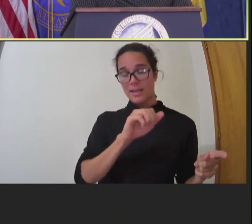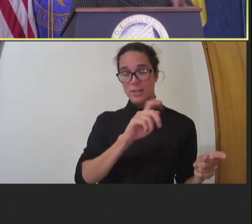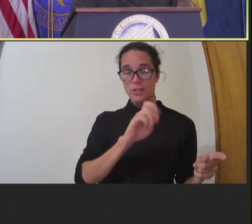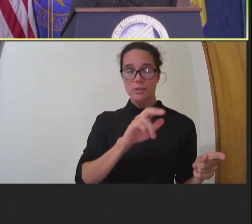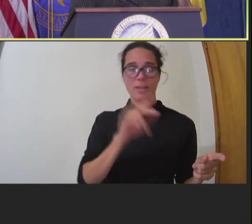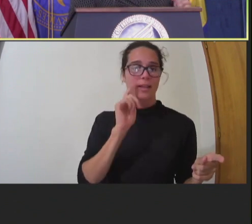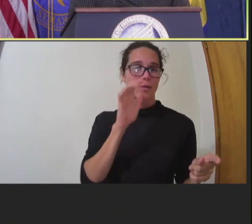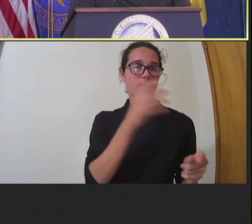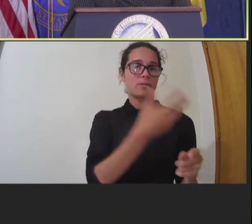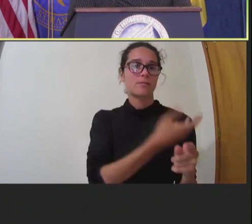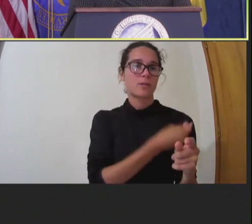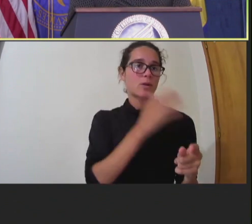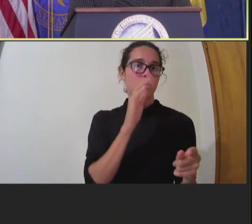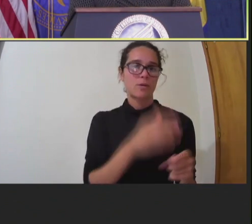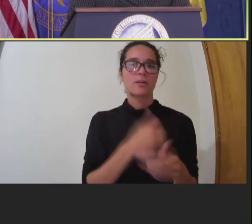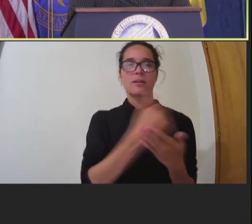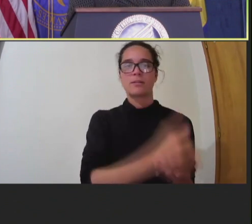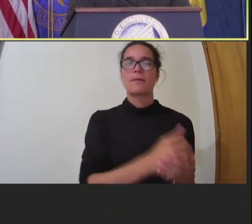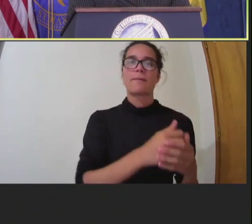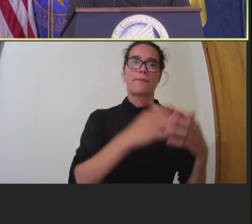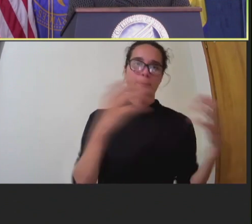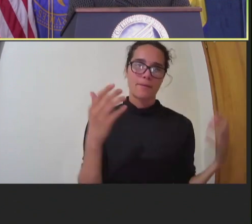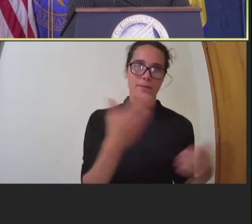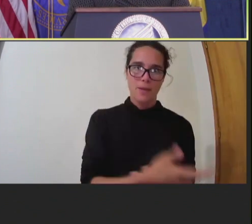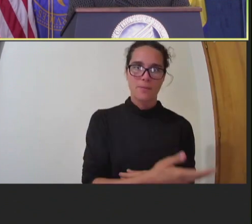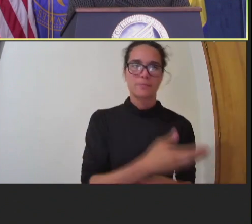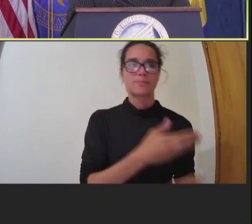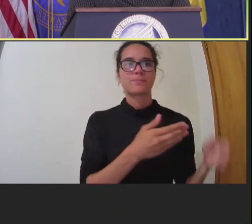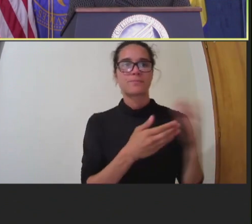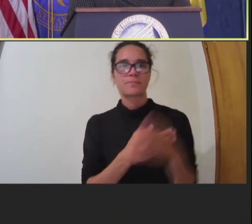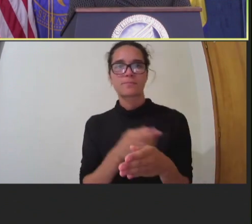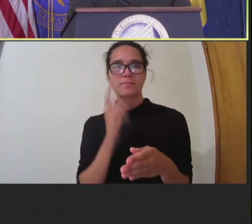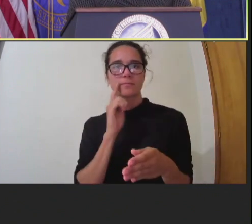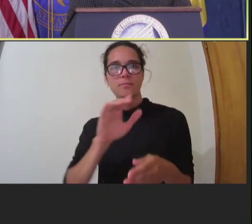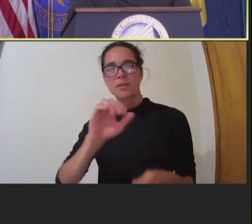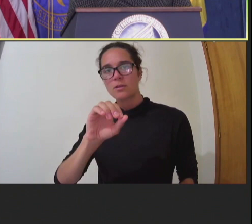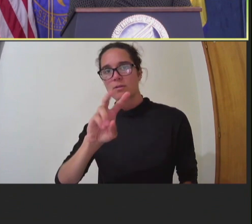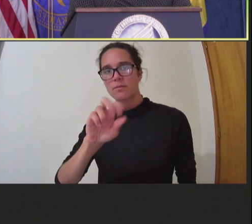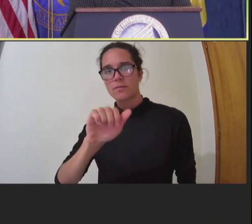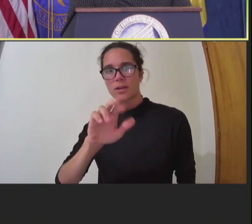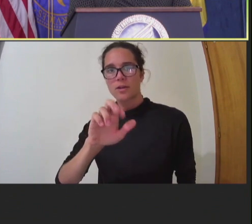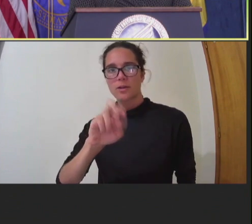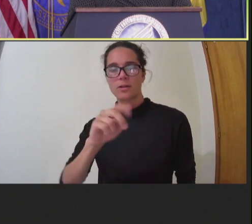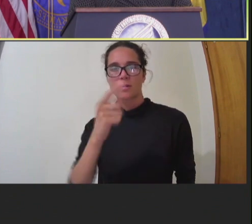And then for ovarian cancer, there's a lesion called serous tubal intraepithelial carcinoma.